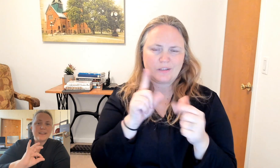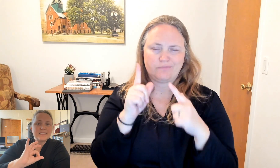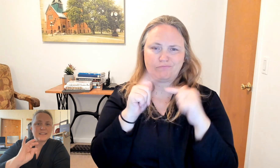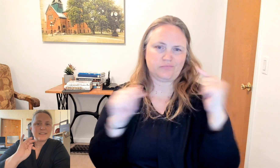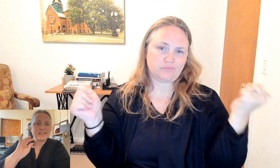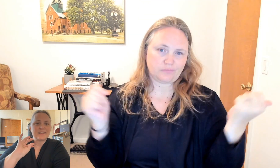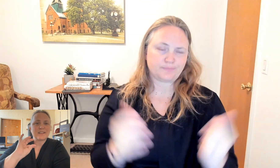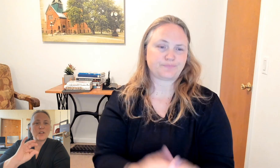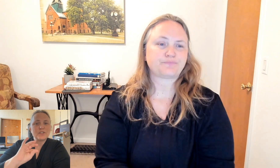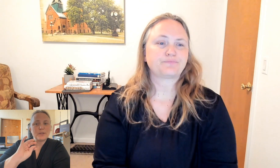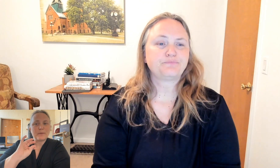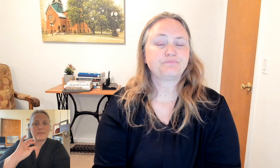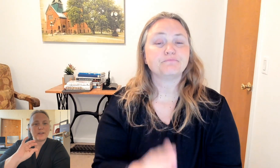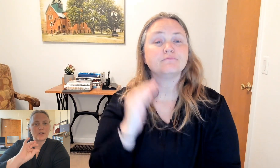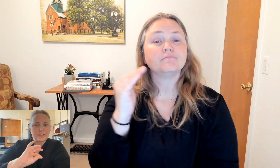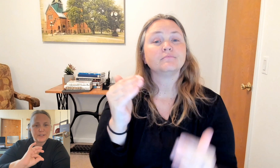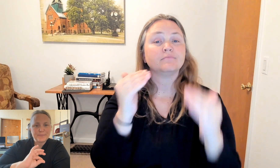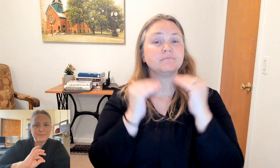Next is the scholarship of integration.